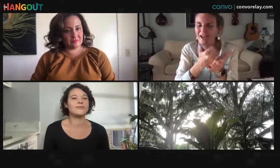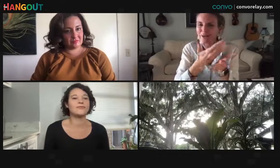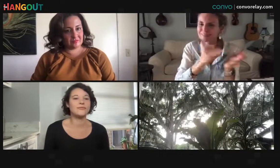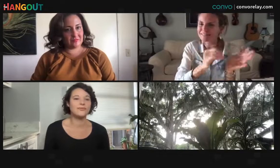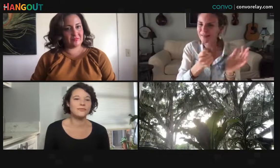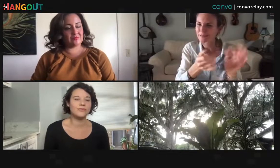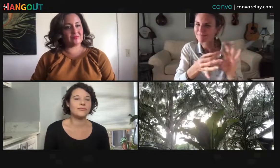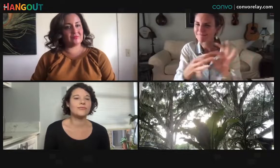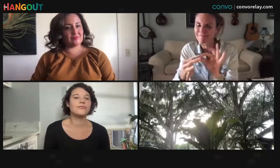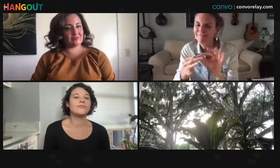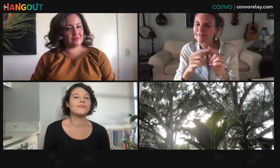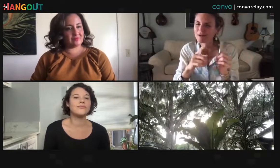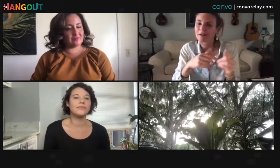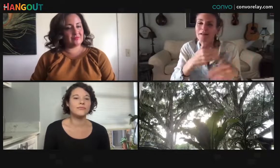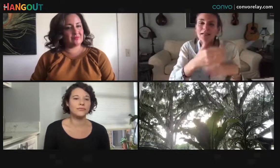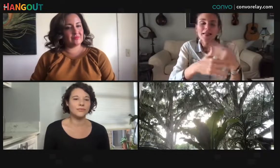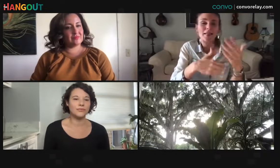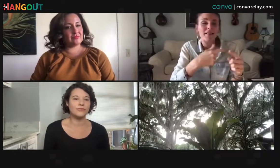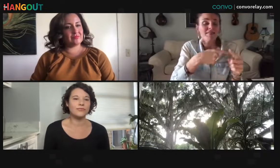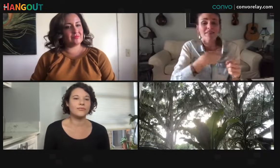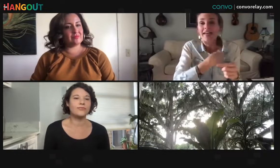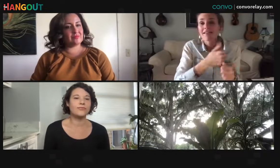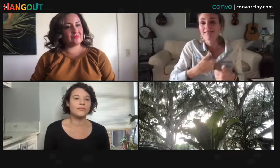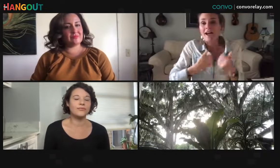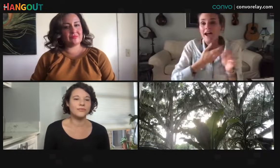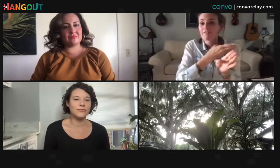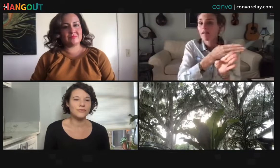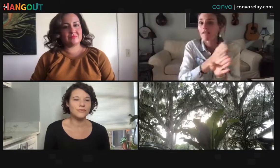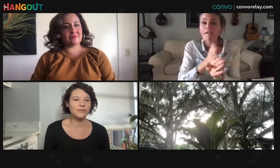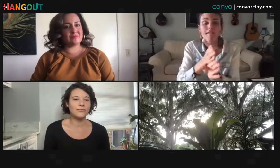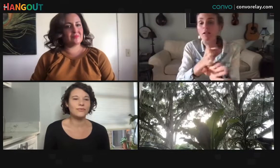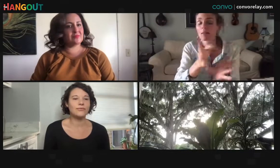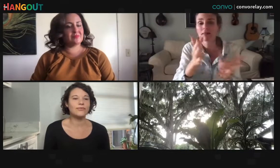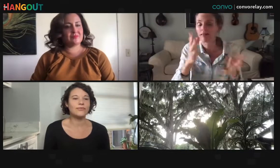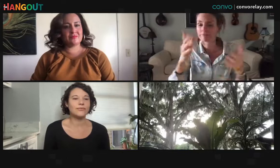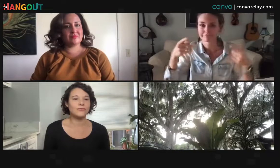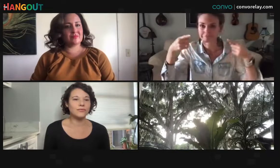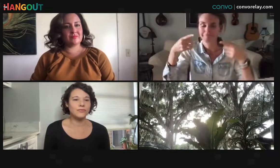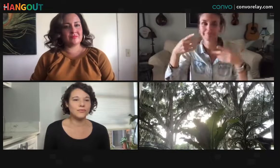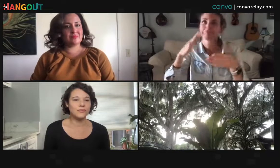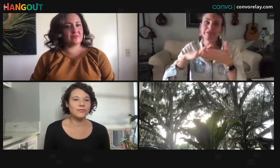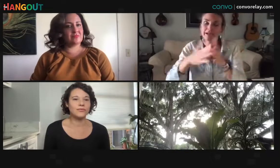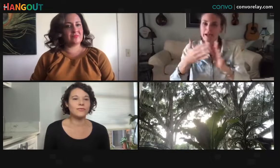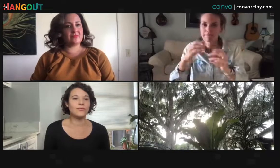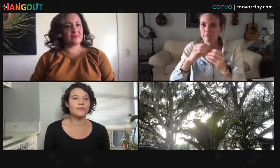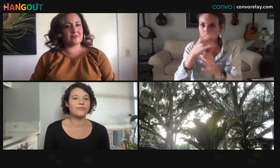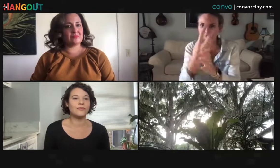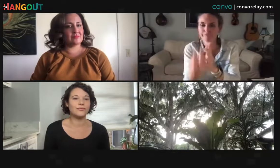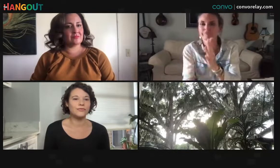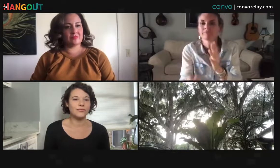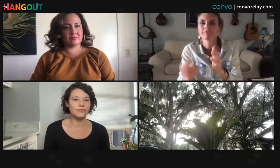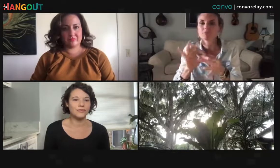psychology art therapy which is a little bit related but as life leads you down the path i